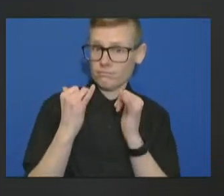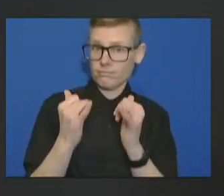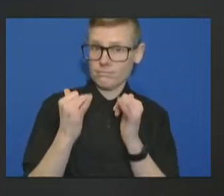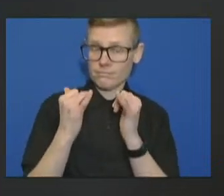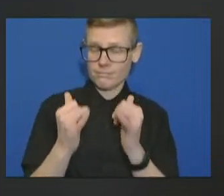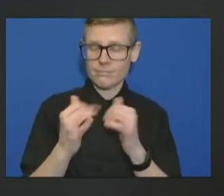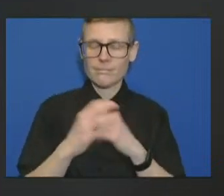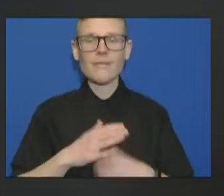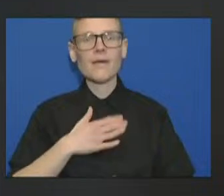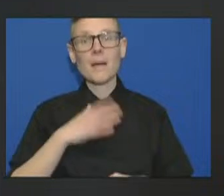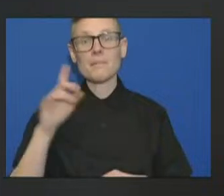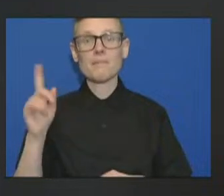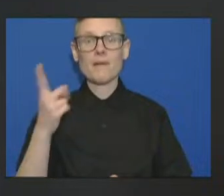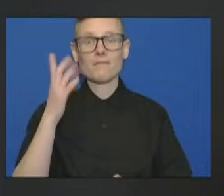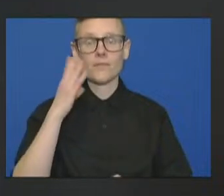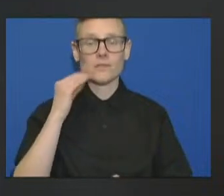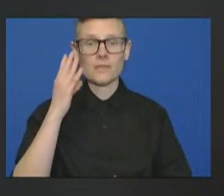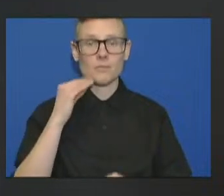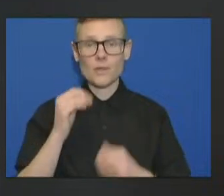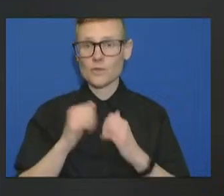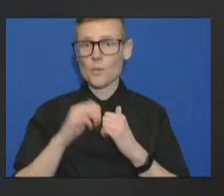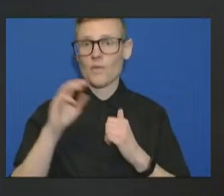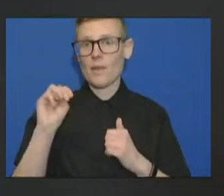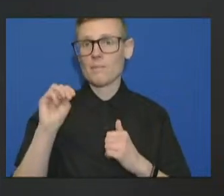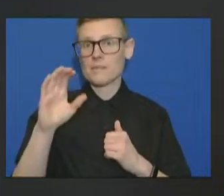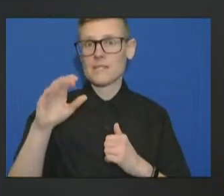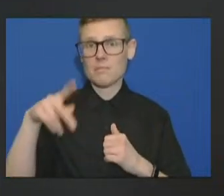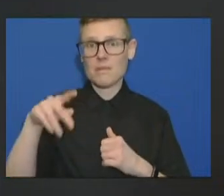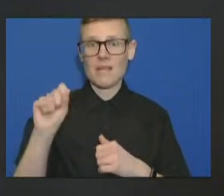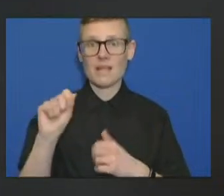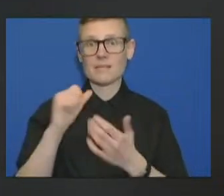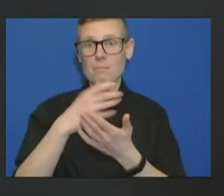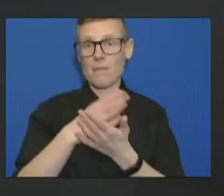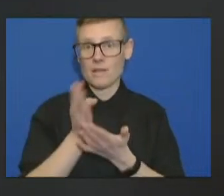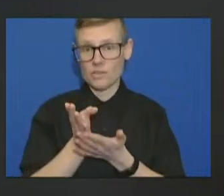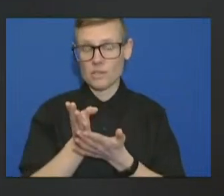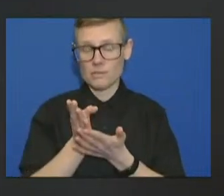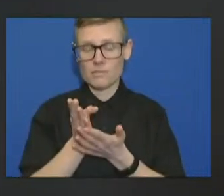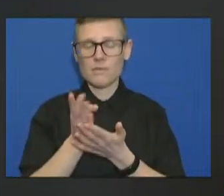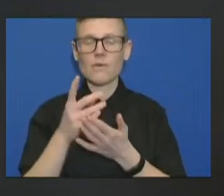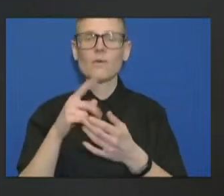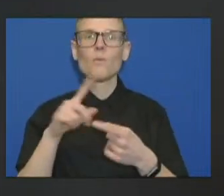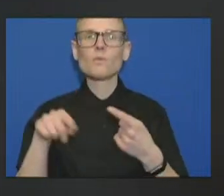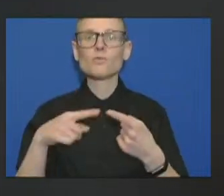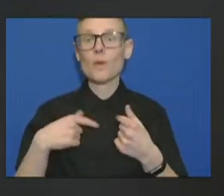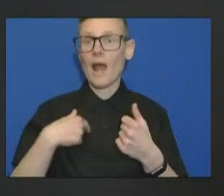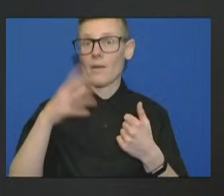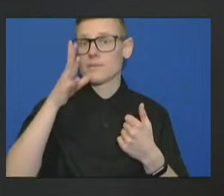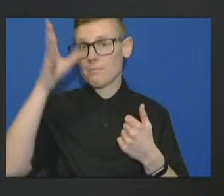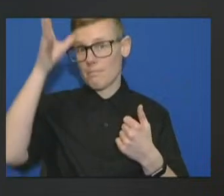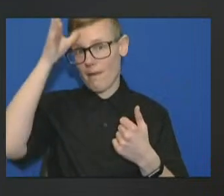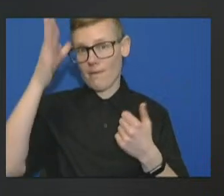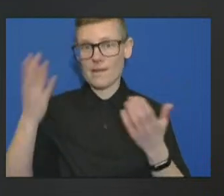is important in our community. And we have that in common. My